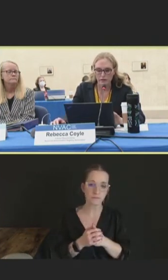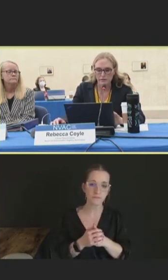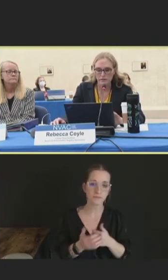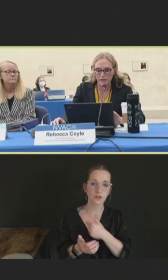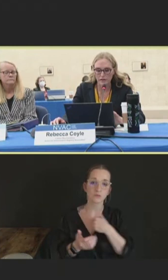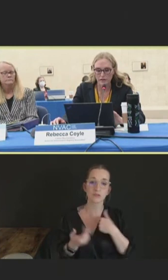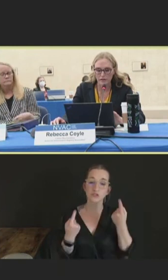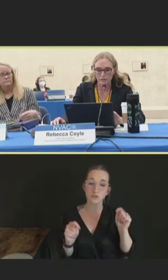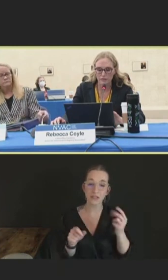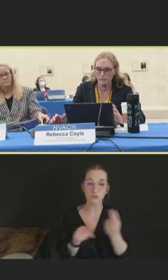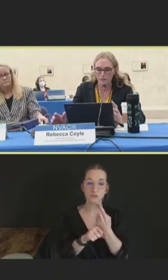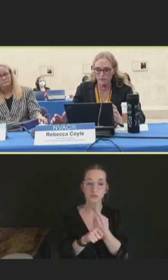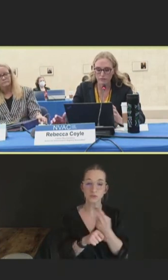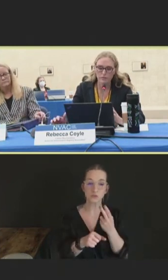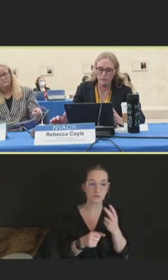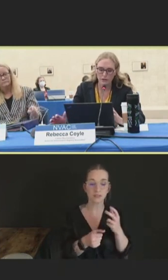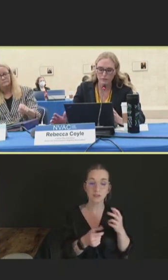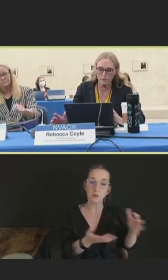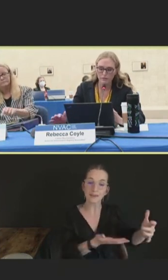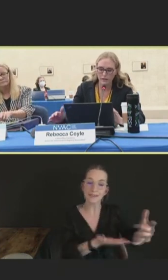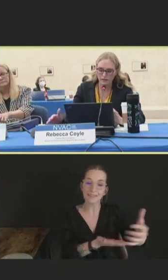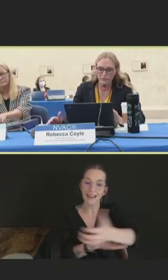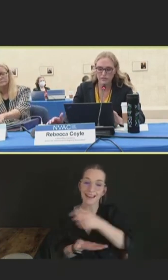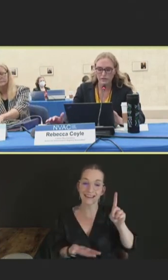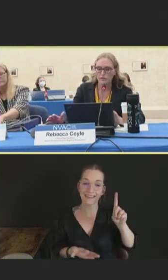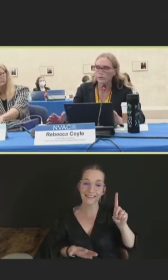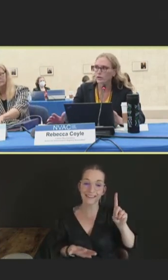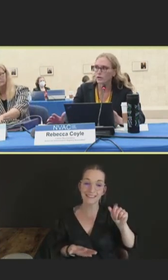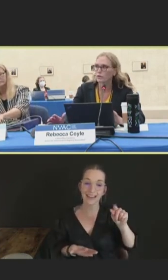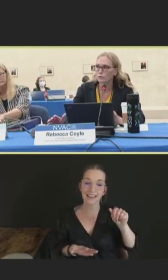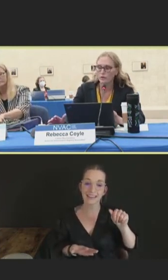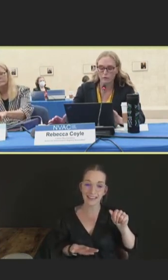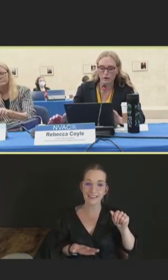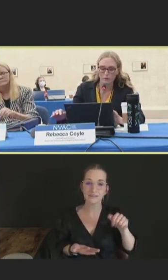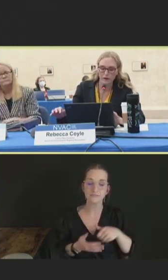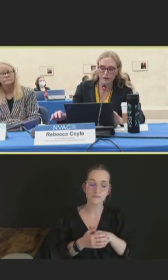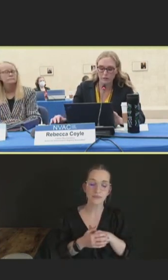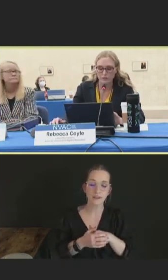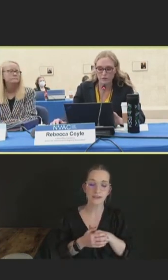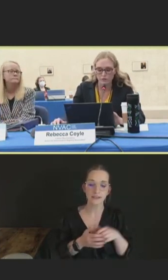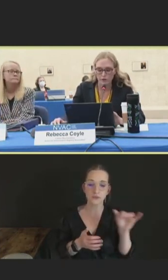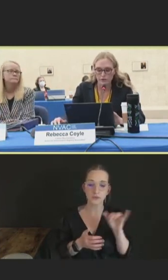that --- for any vaccine administration, where to go and what -- how to retrieve those records.